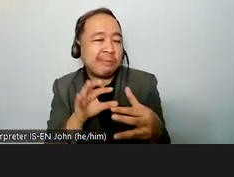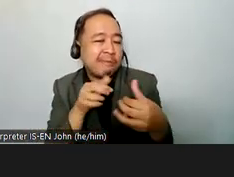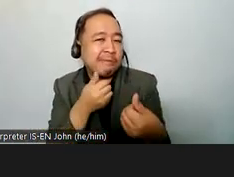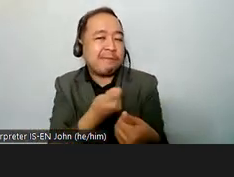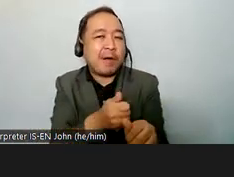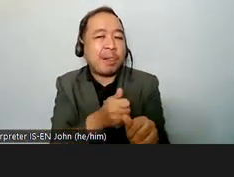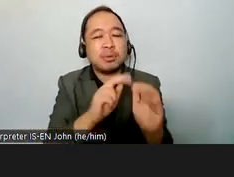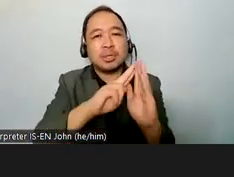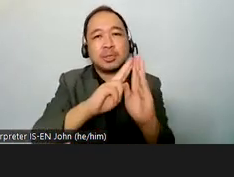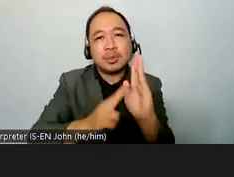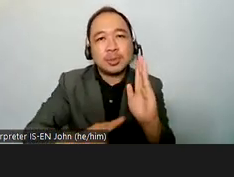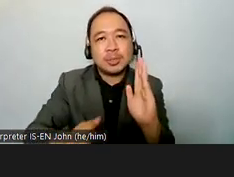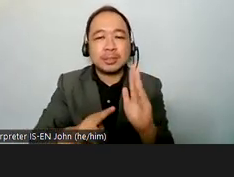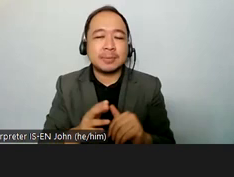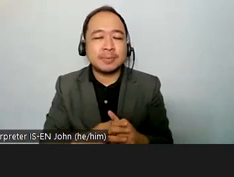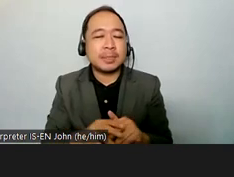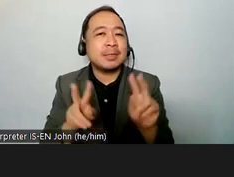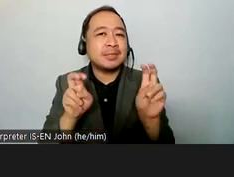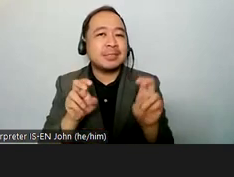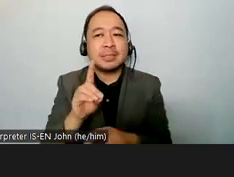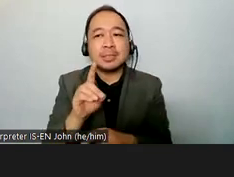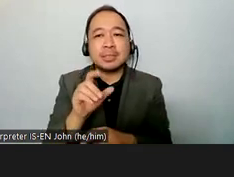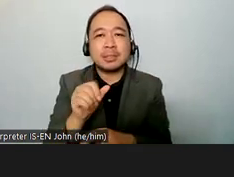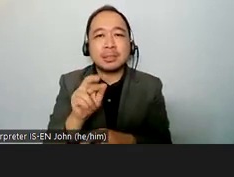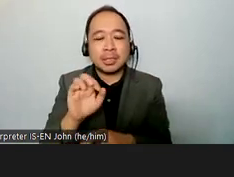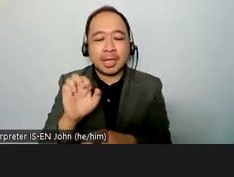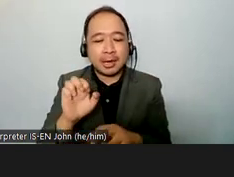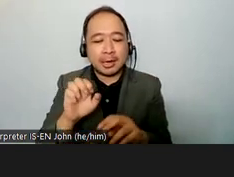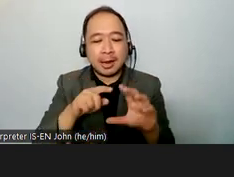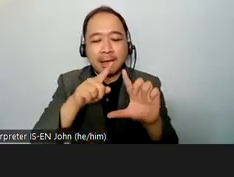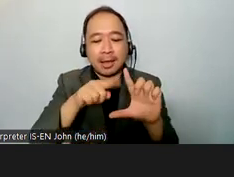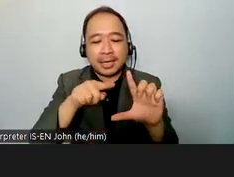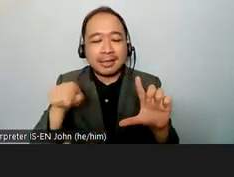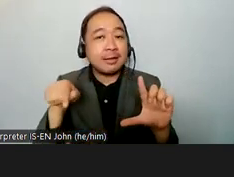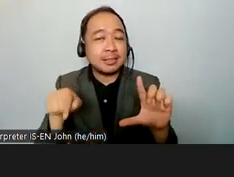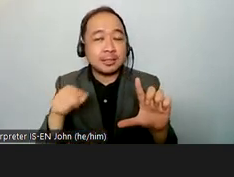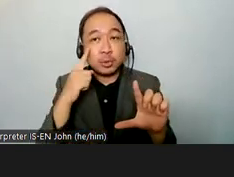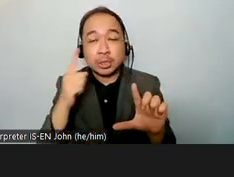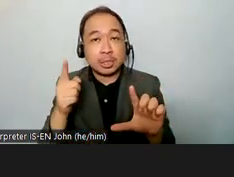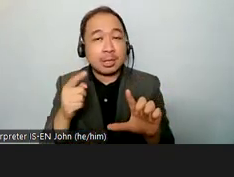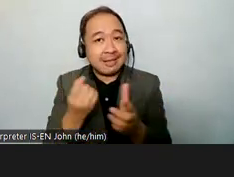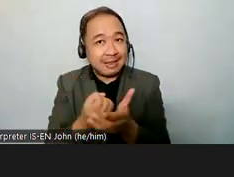it's called the dare index and all the data and results are available on our our website g3ict.org